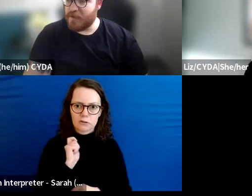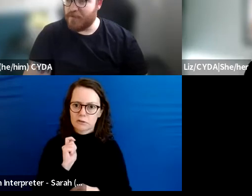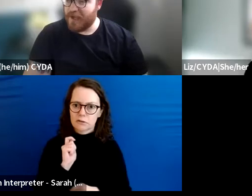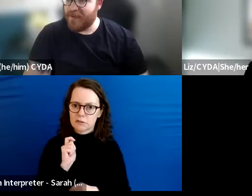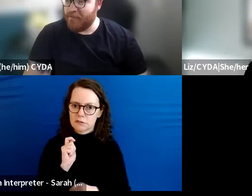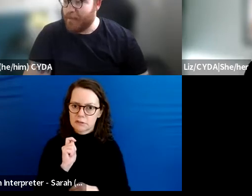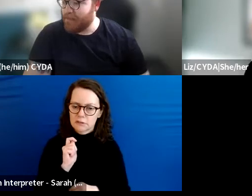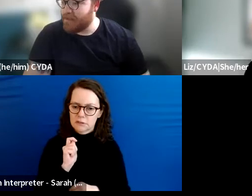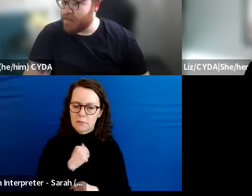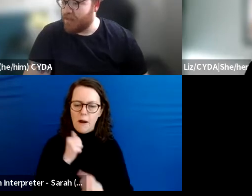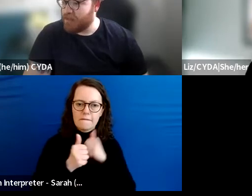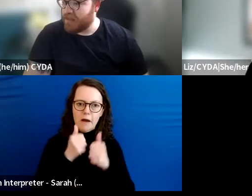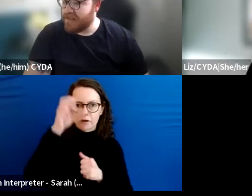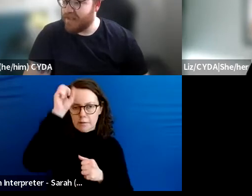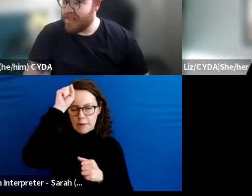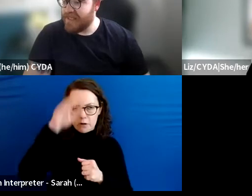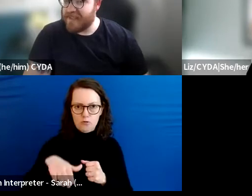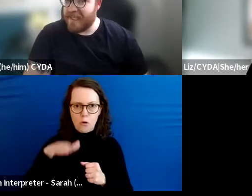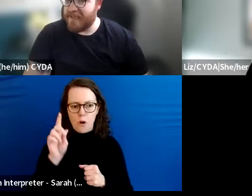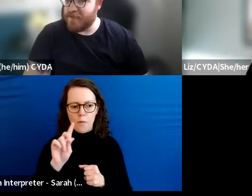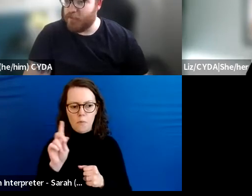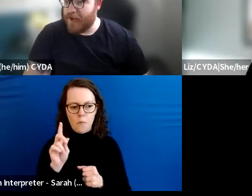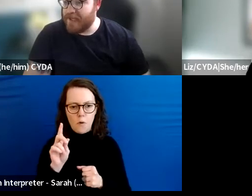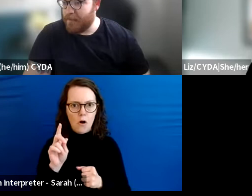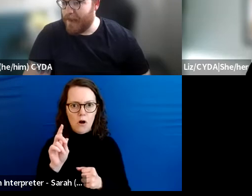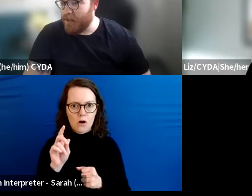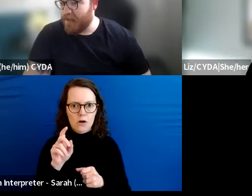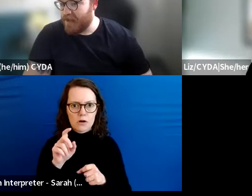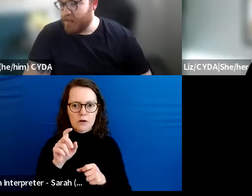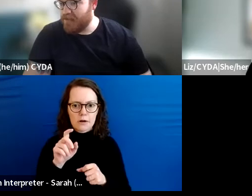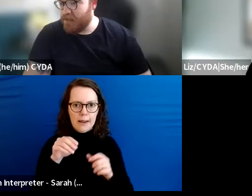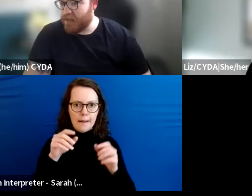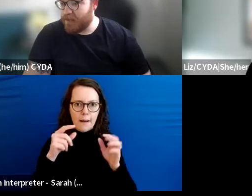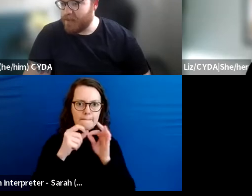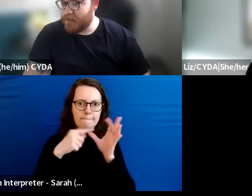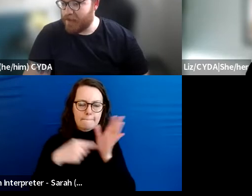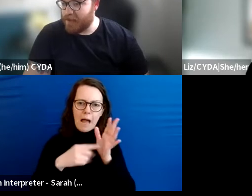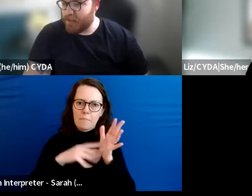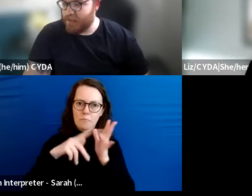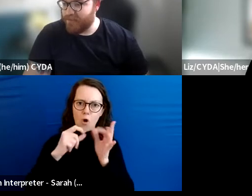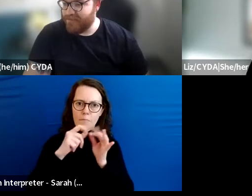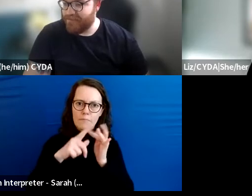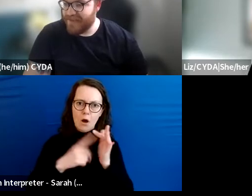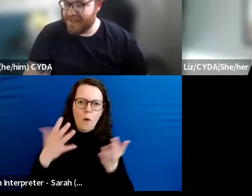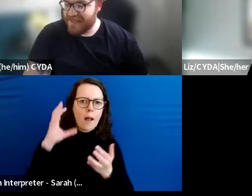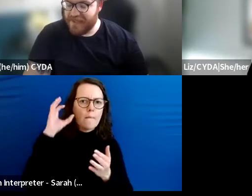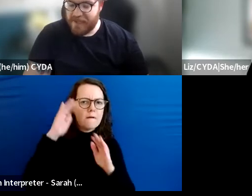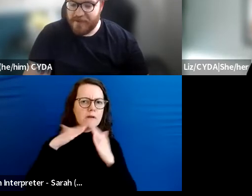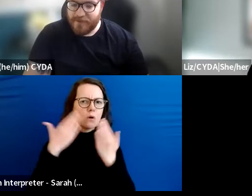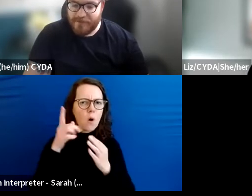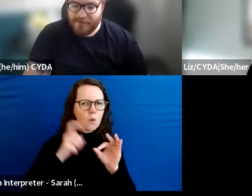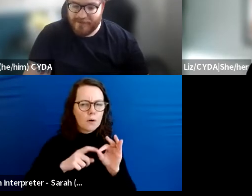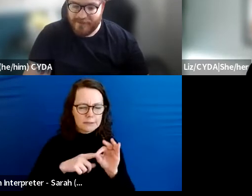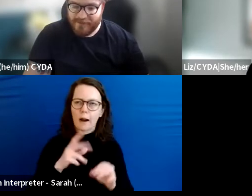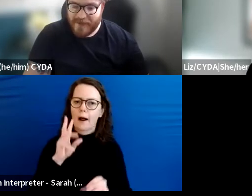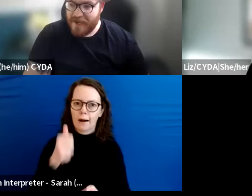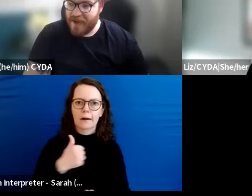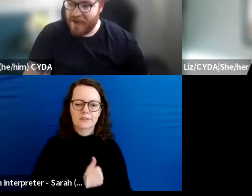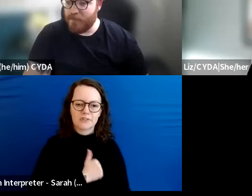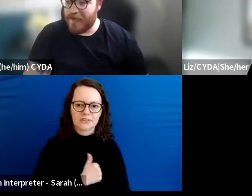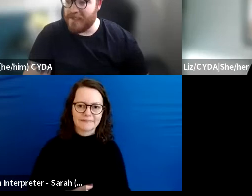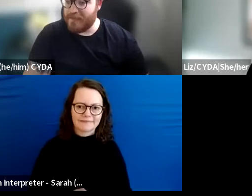And one of my favorite memories from childhood is getting to ride in the Batmobile at Movie World which is pretty cool.